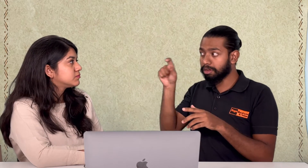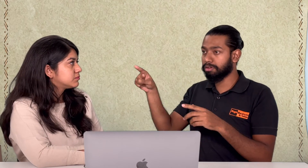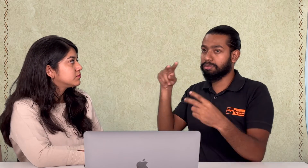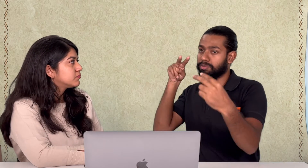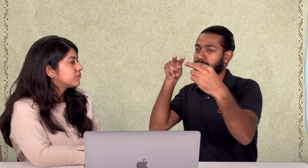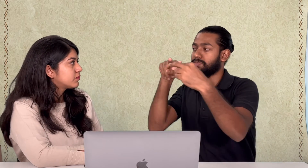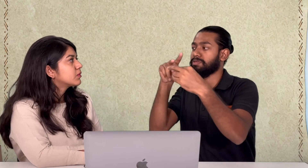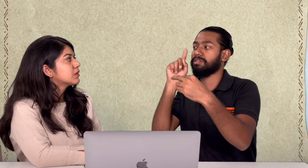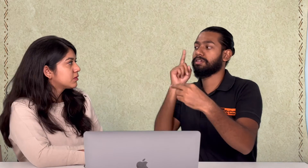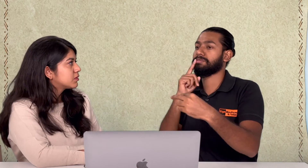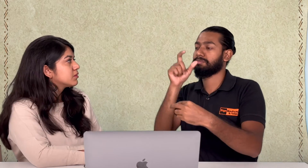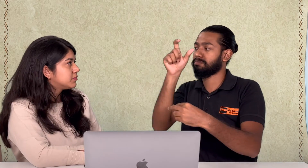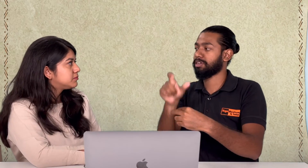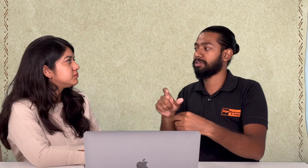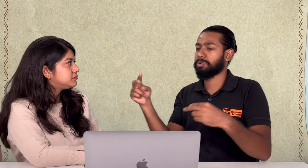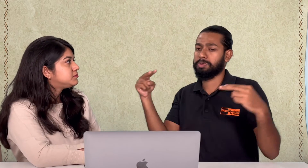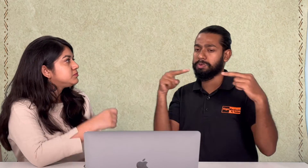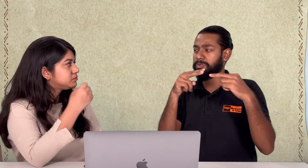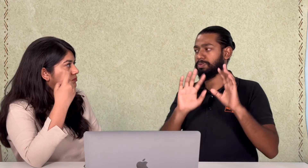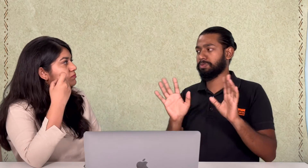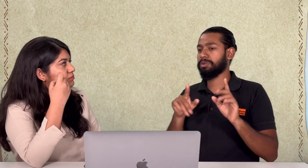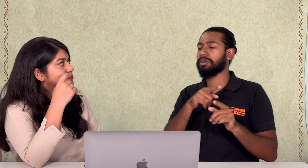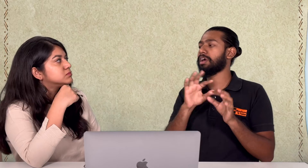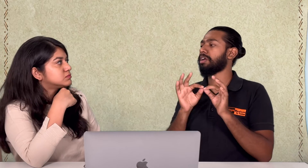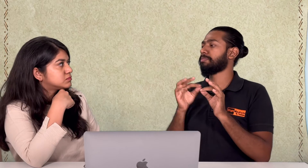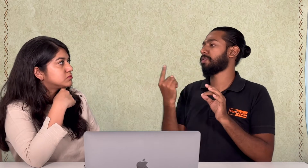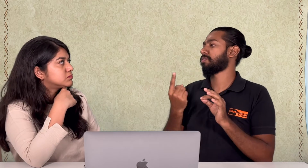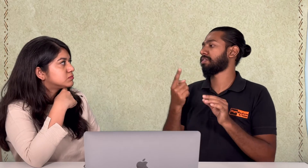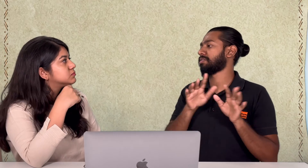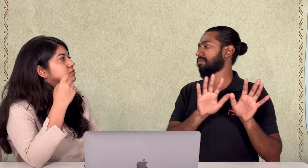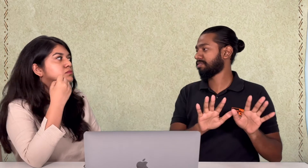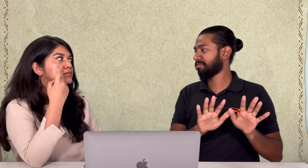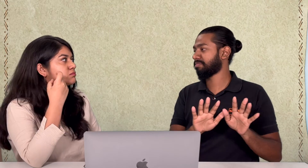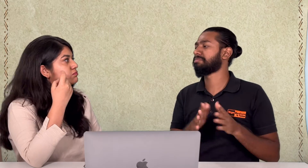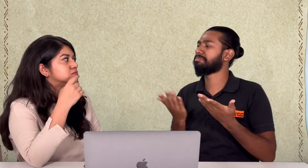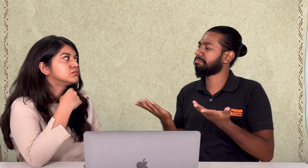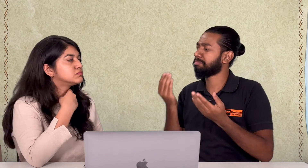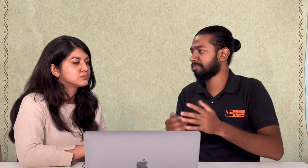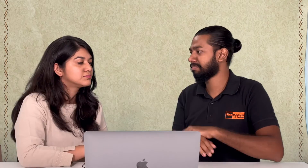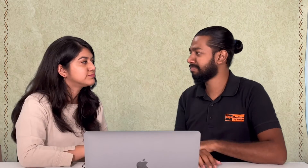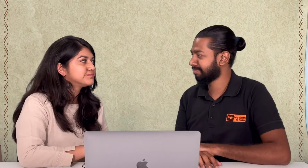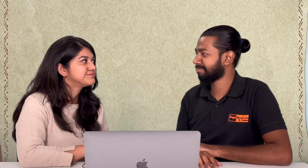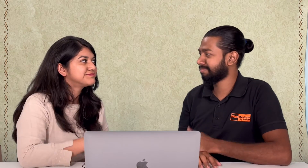Although, remember to look at the deaf person during the conversation not the interpreter.